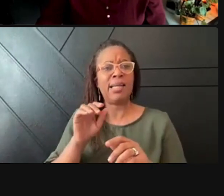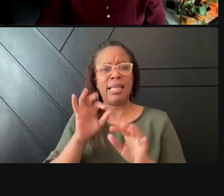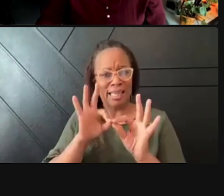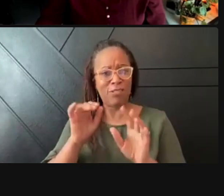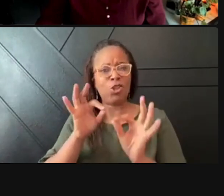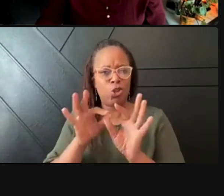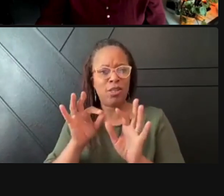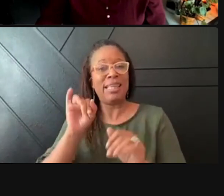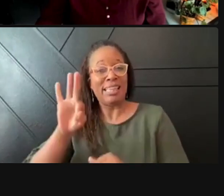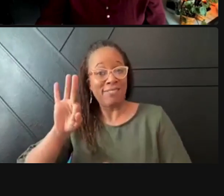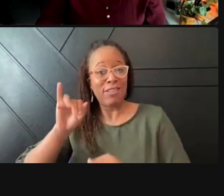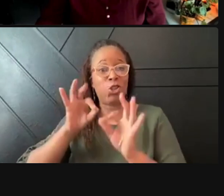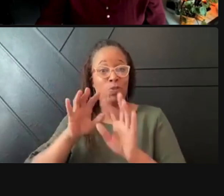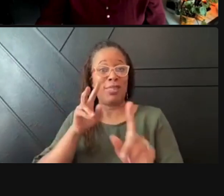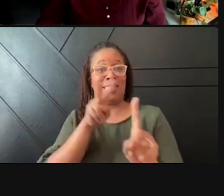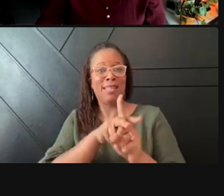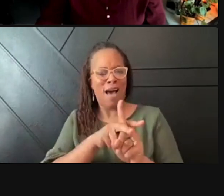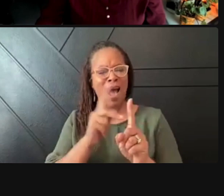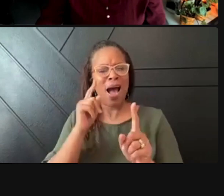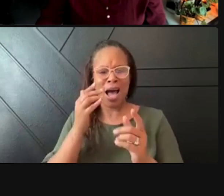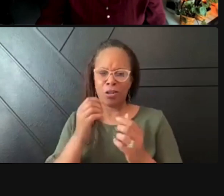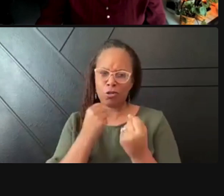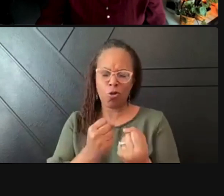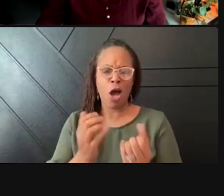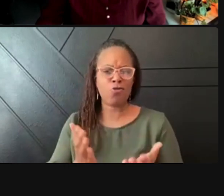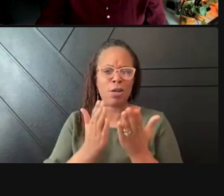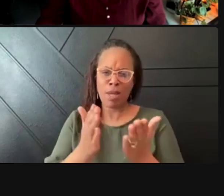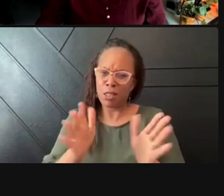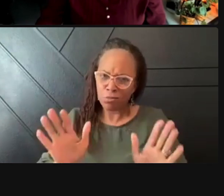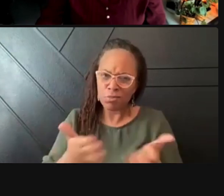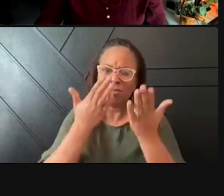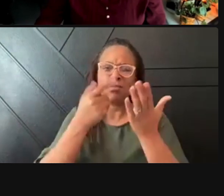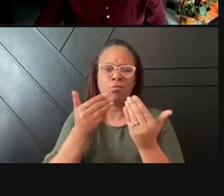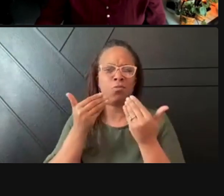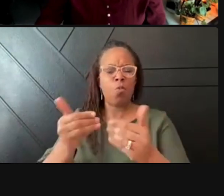to fully have an open campus, so if the interpreter is there,